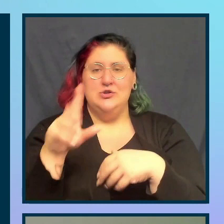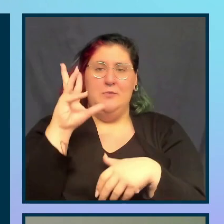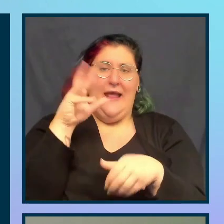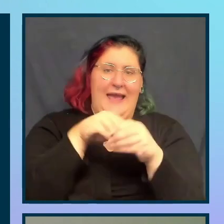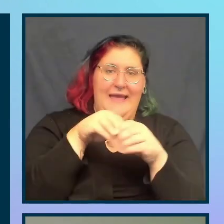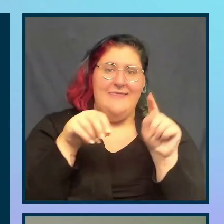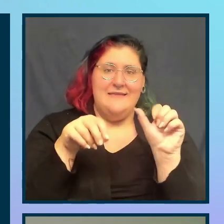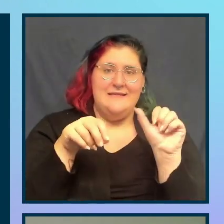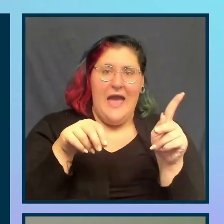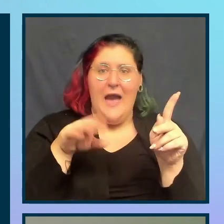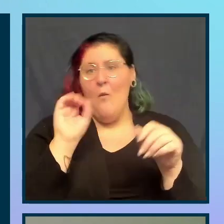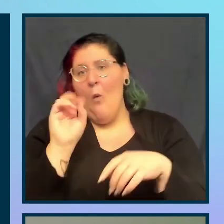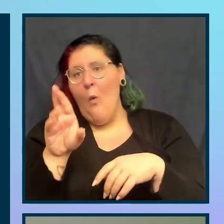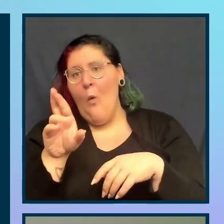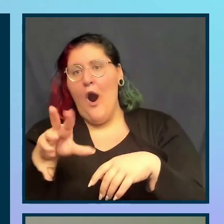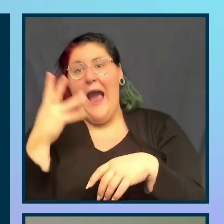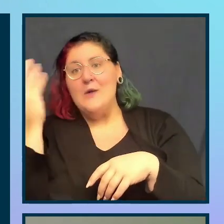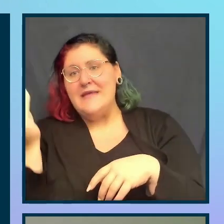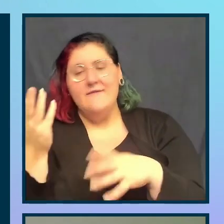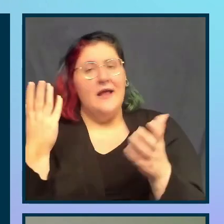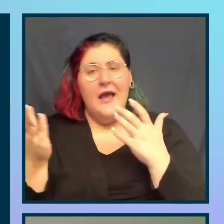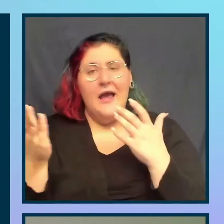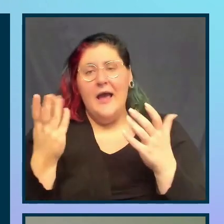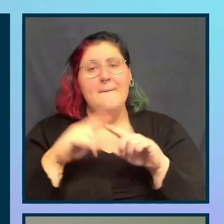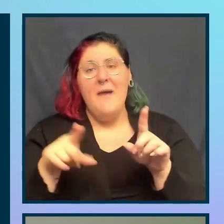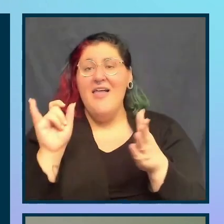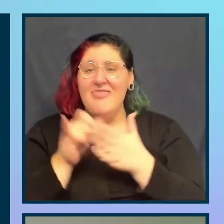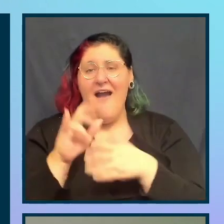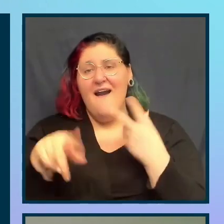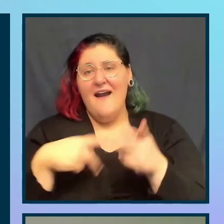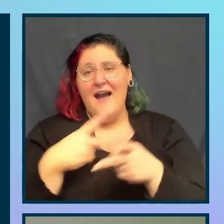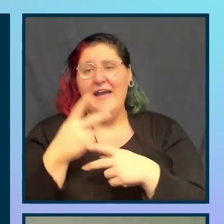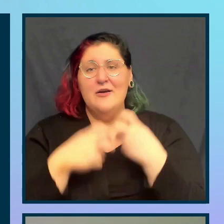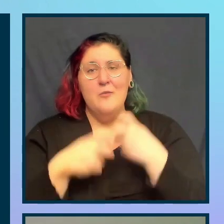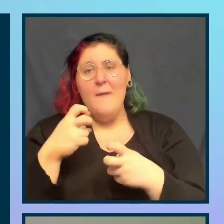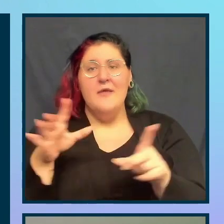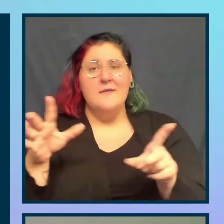And things like this exist all over the place. There are, I had some images on my last slide.